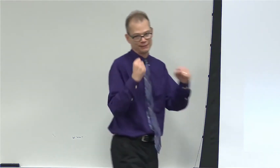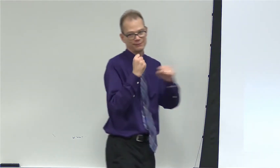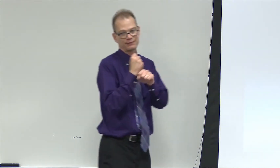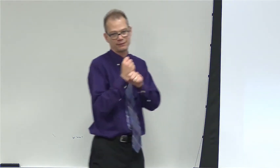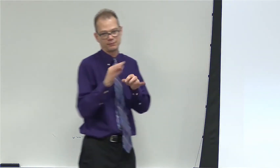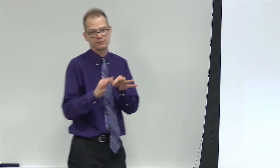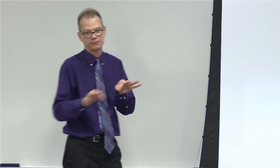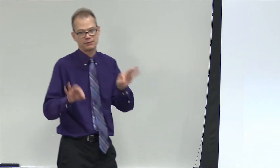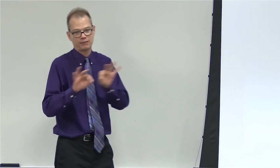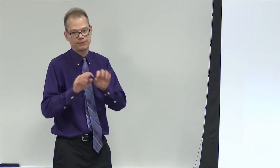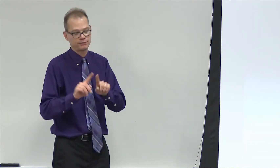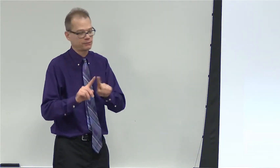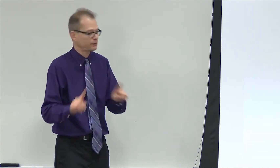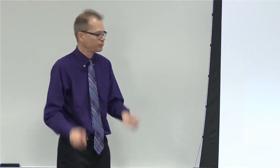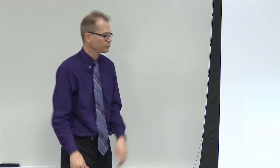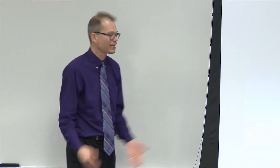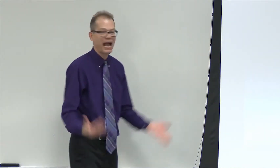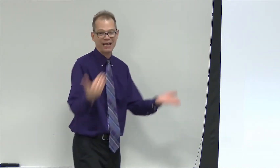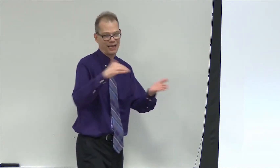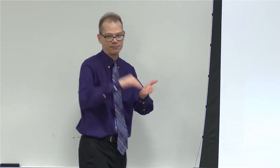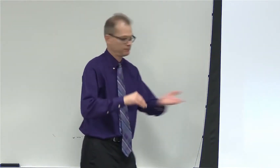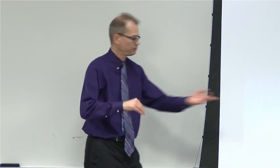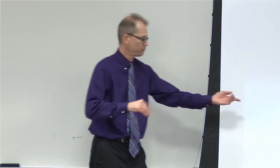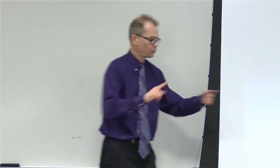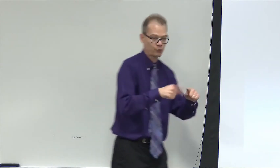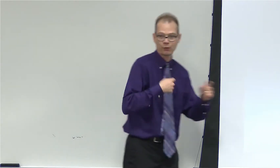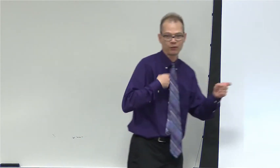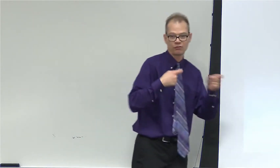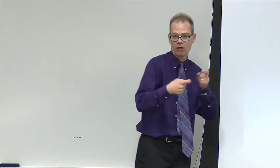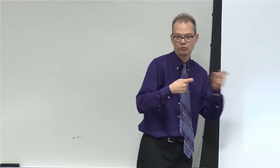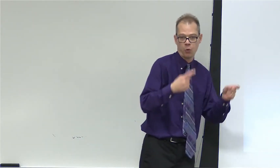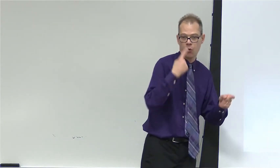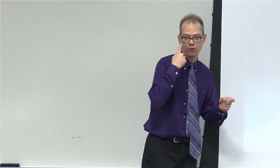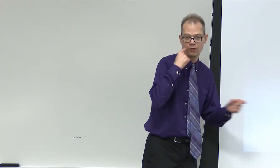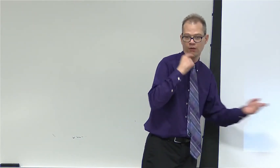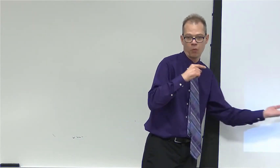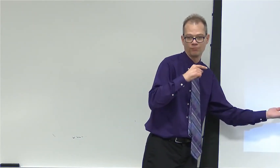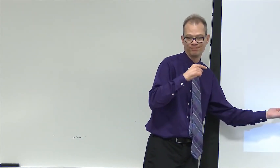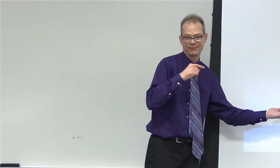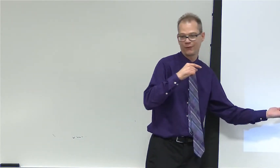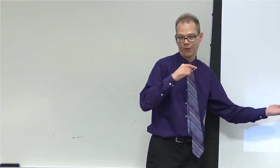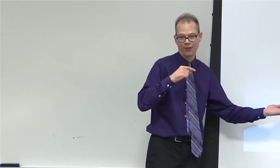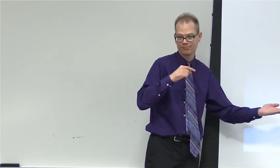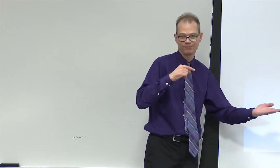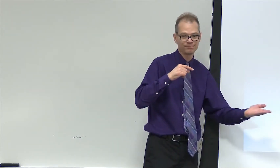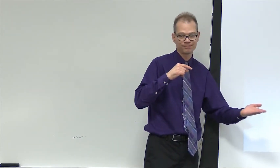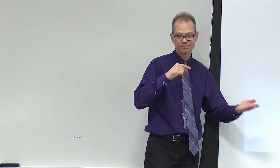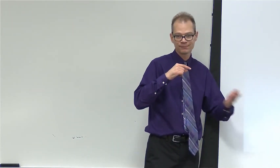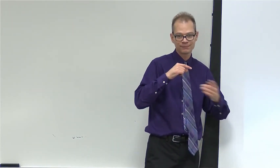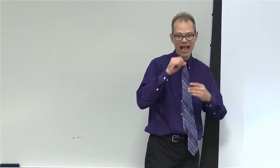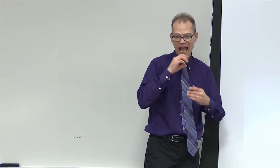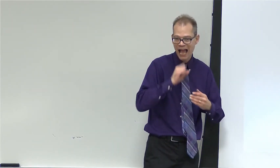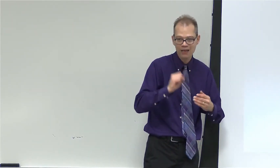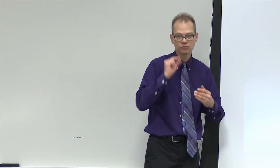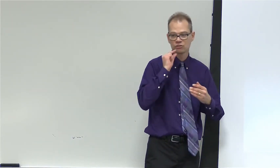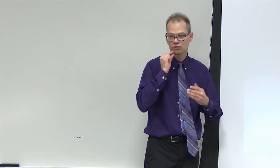Again, a...a statistical significant difference.